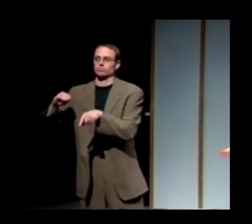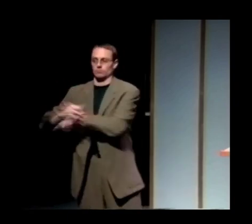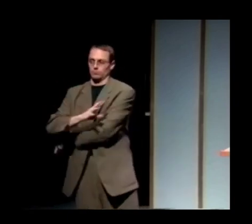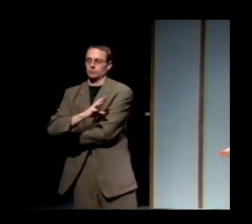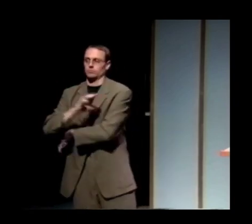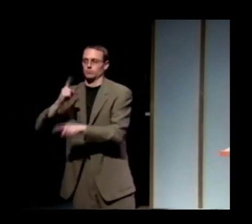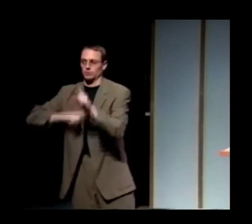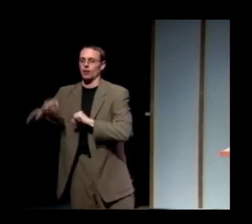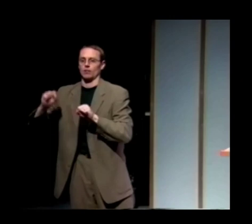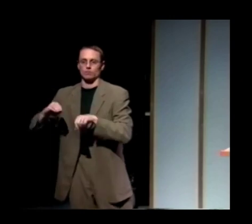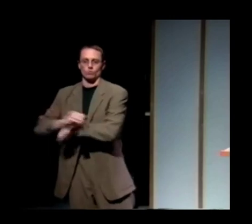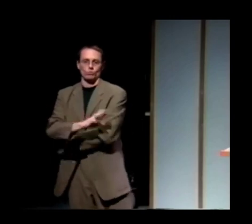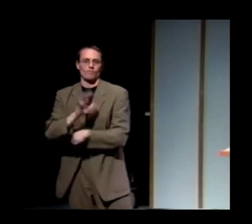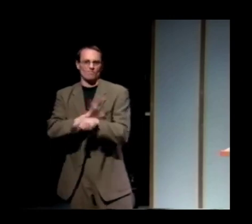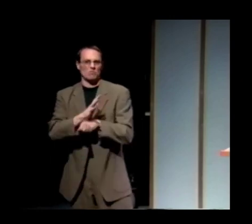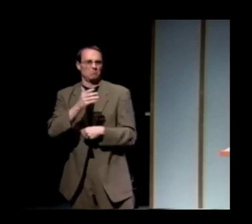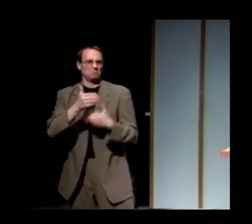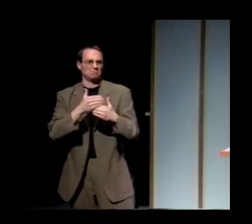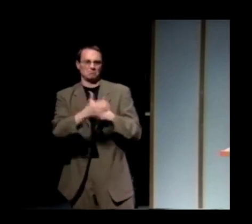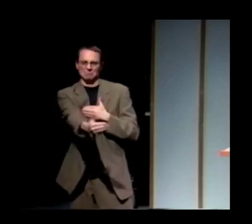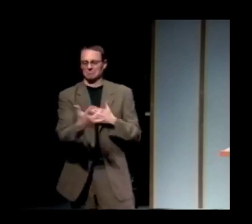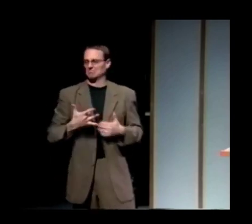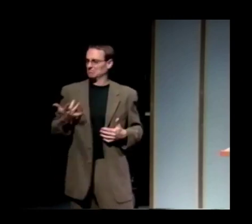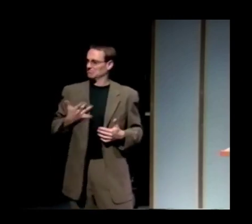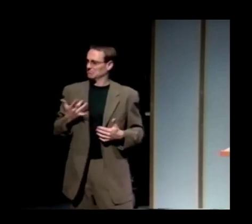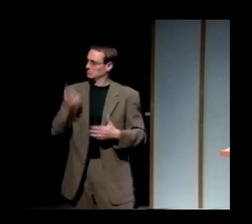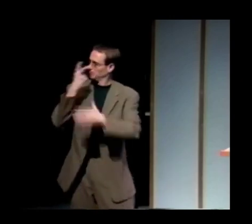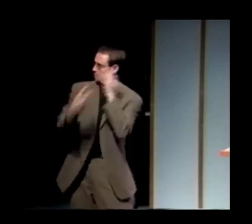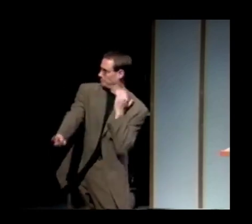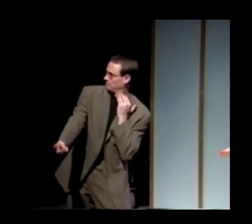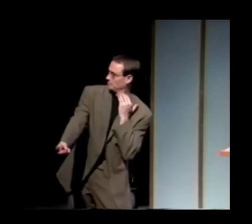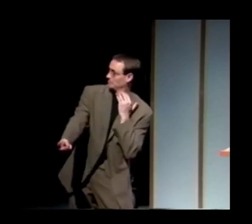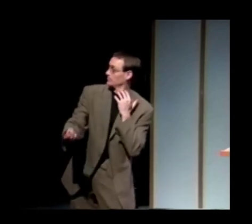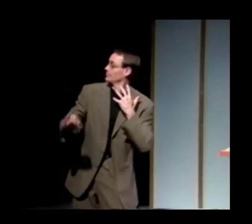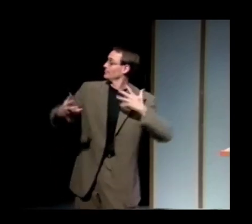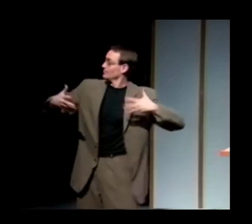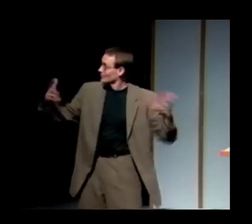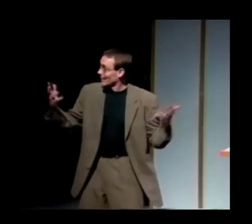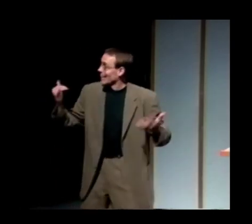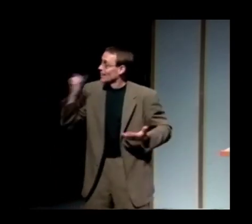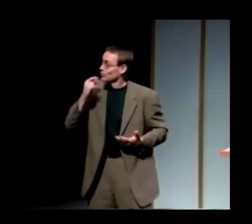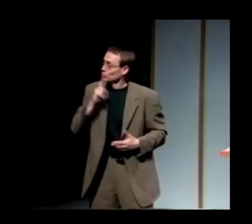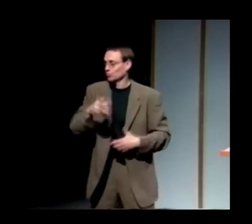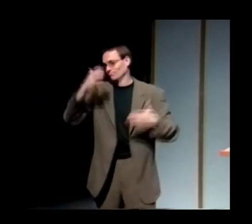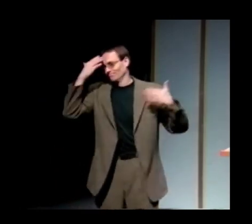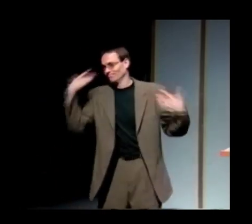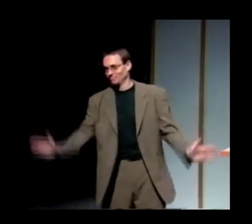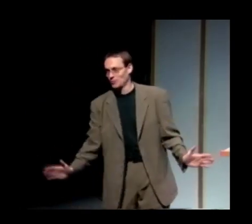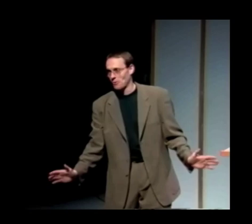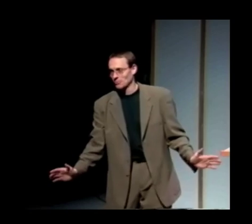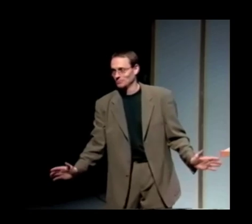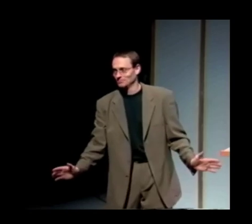AND PEOPLE CAN MAKE THEIR OWN MOVIES, AND THAT WILL INFLUENCE FILM. I THINK WE'LL SEE-- WE DON'T KNOW--